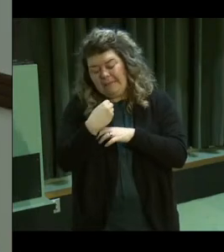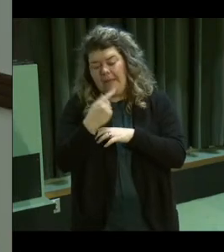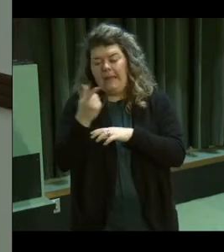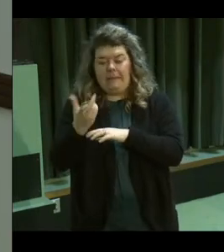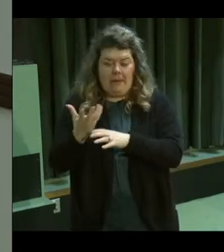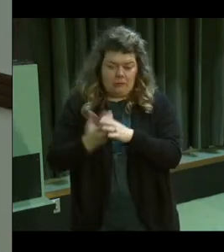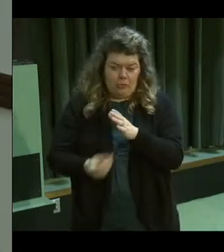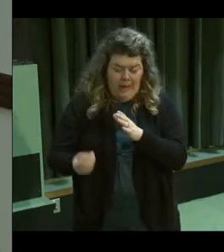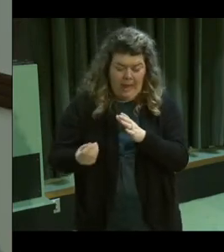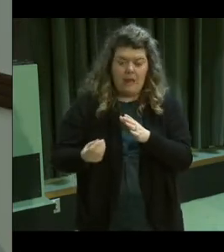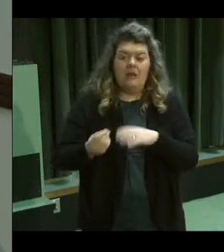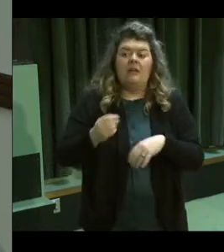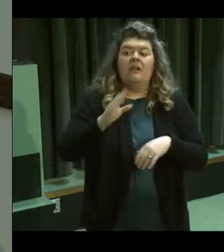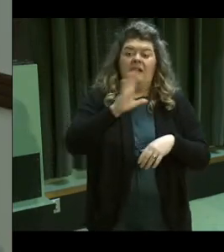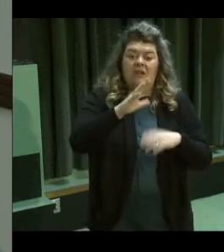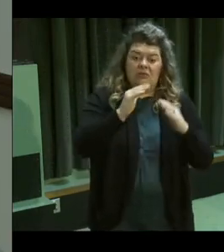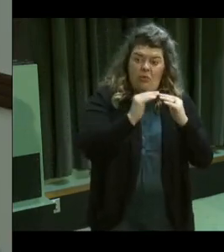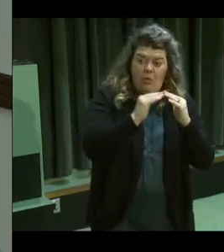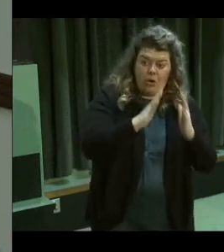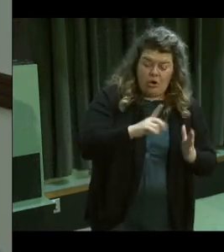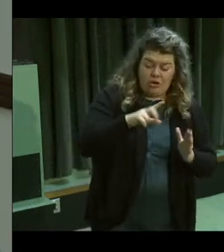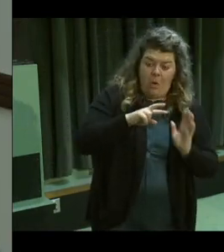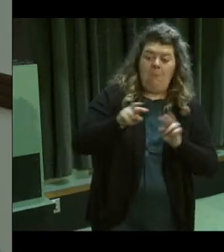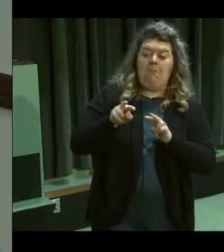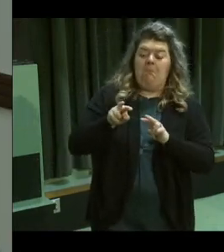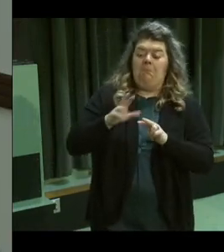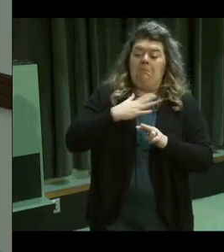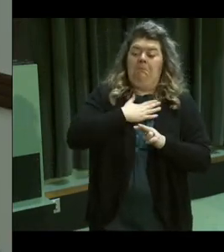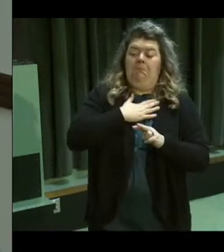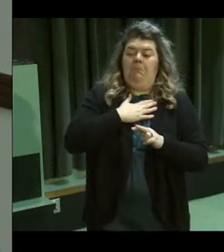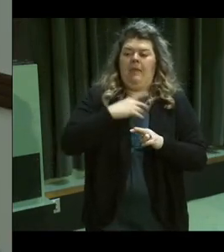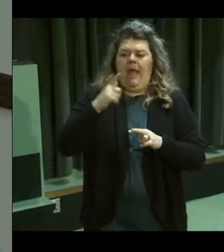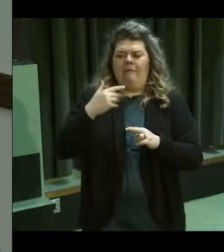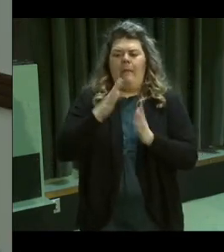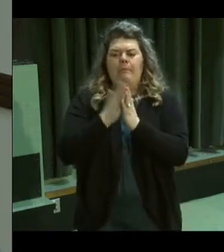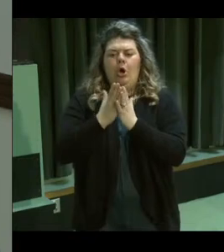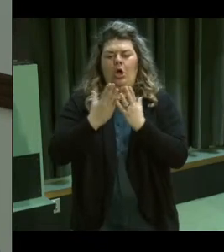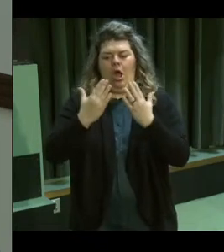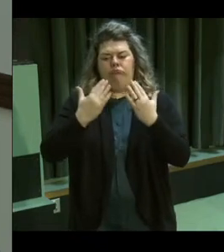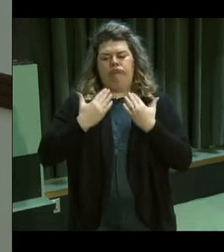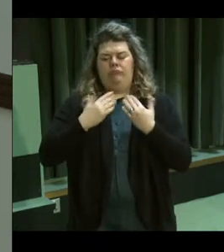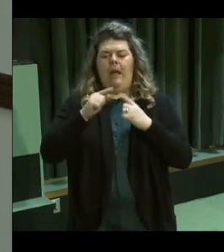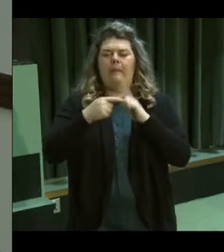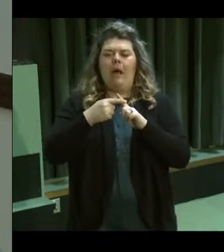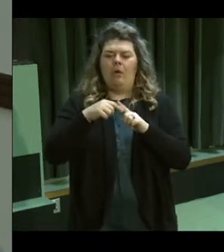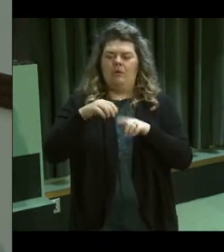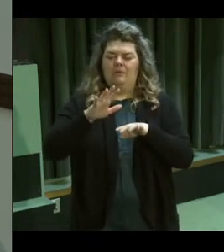when his colleagues found him, he looked peaceful. And lying